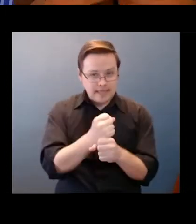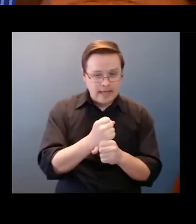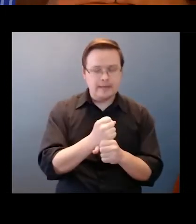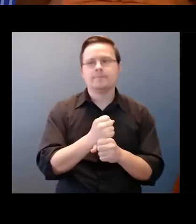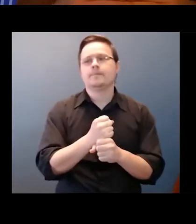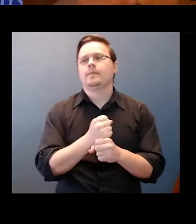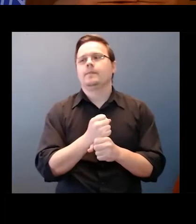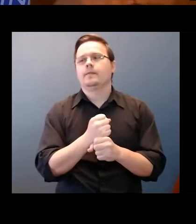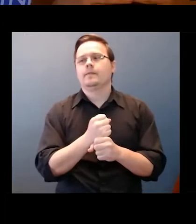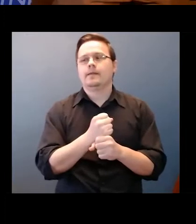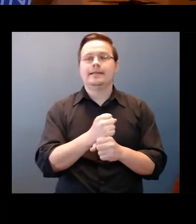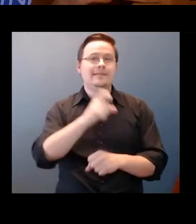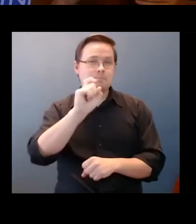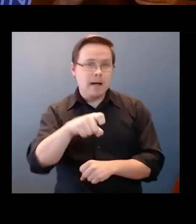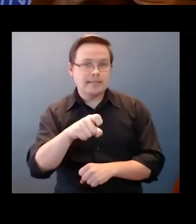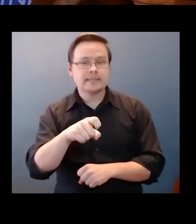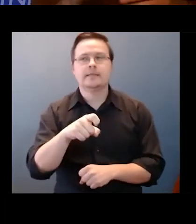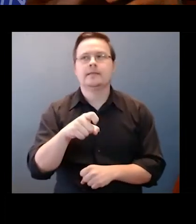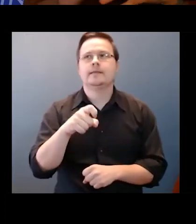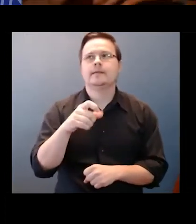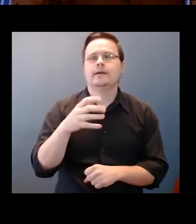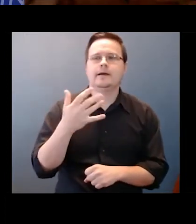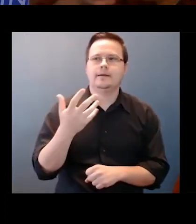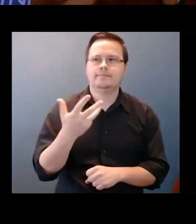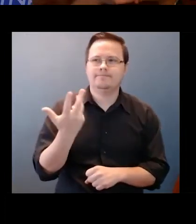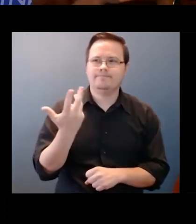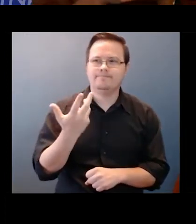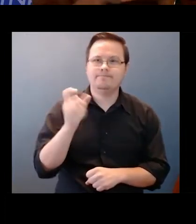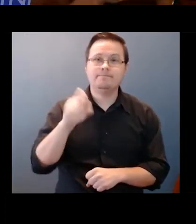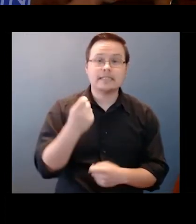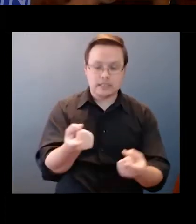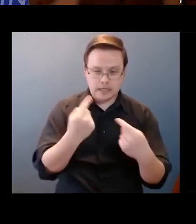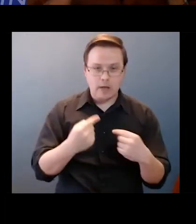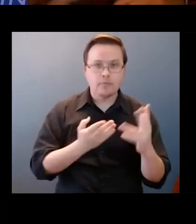It needs to be it needs to come to city council and it needs to